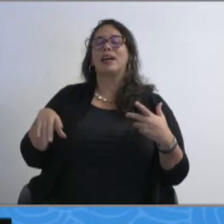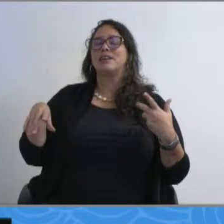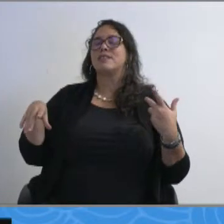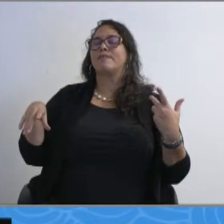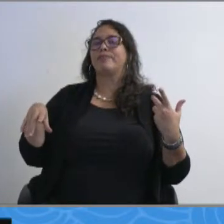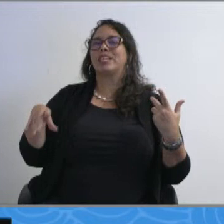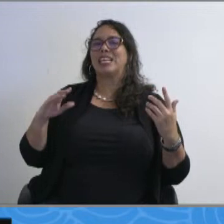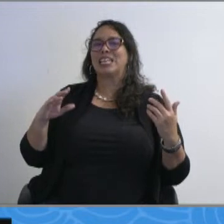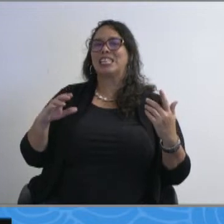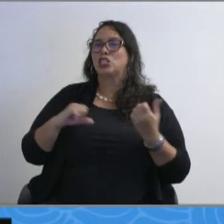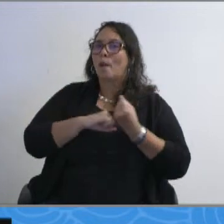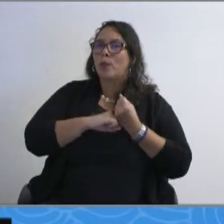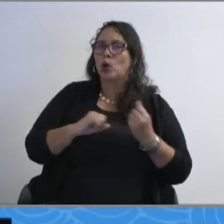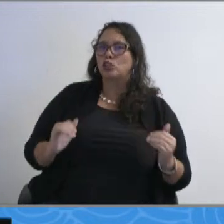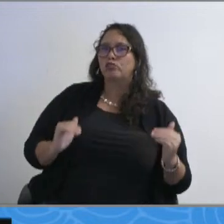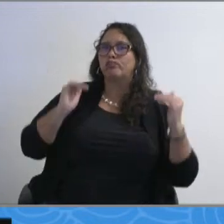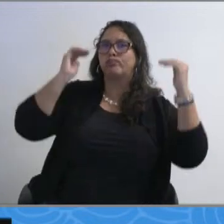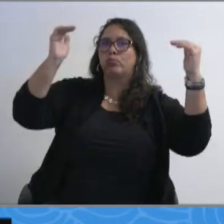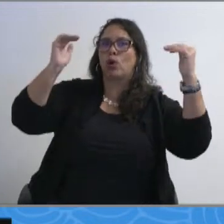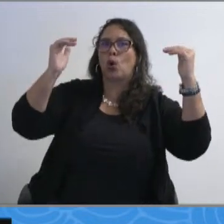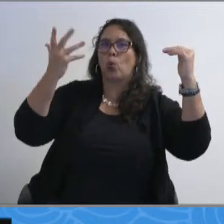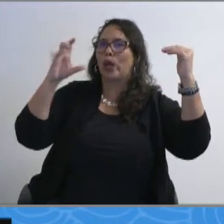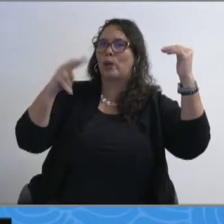and not getting stuck in remediation.